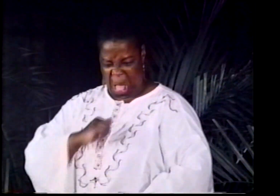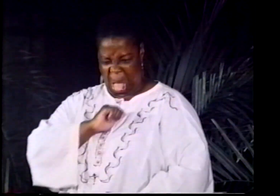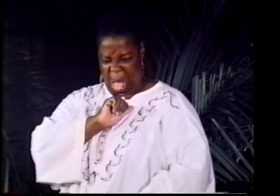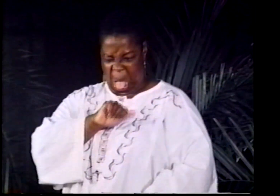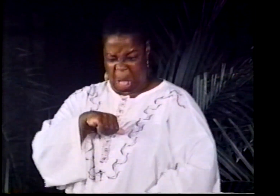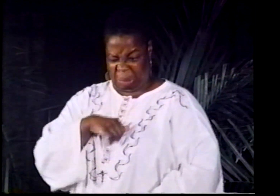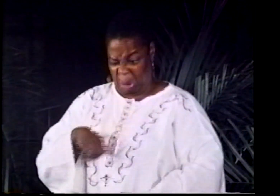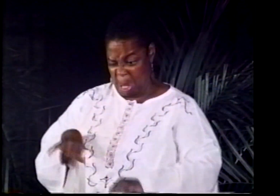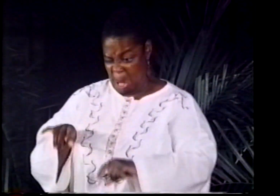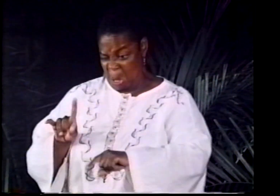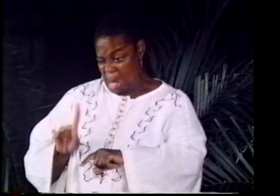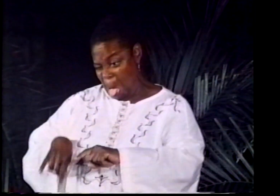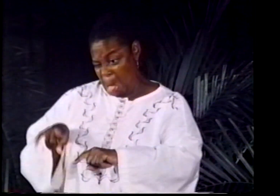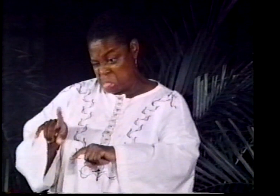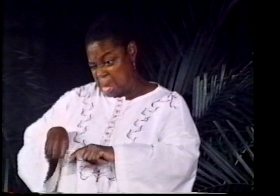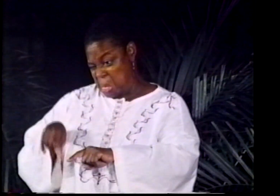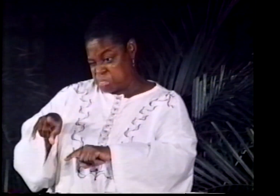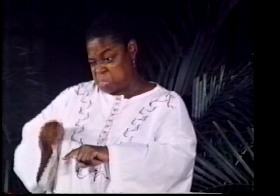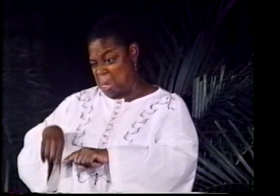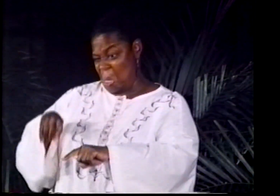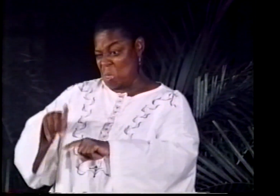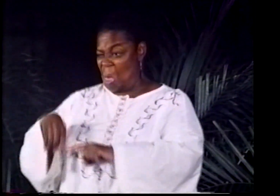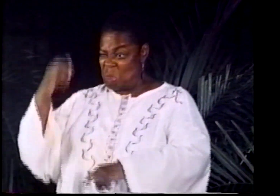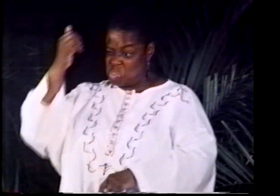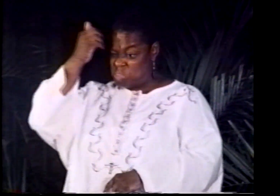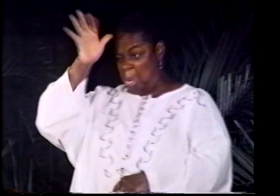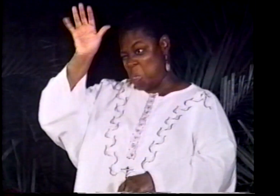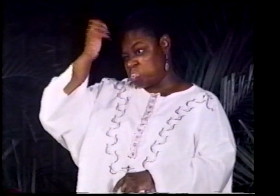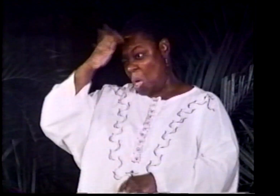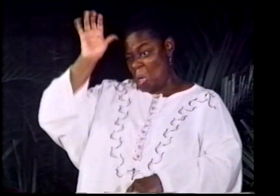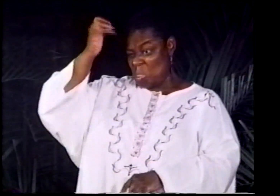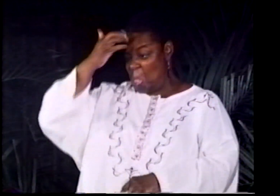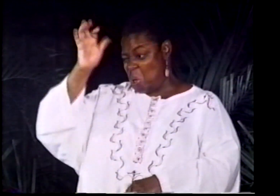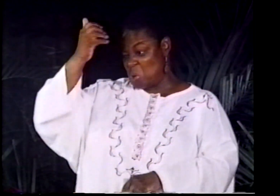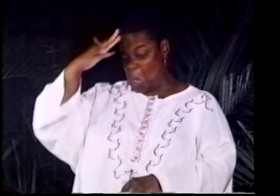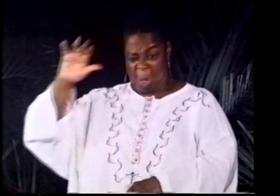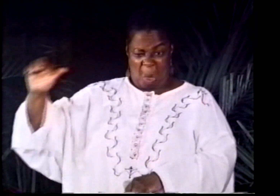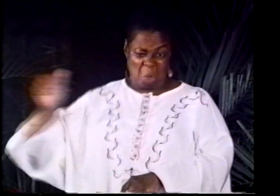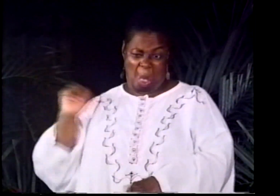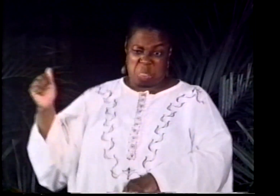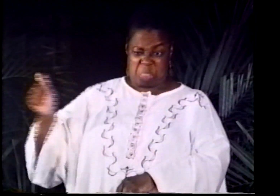As she had been weaving her web all she heard was “I can’t do this, I don’t know how